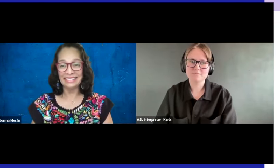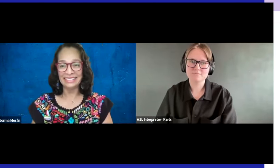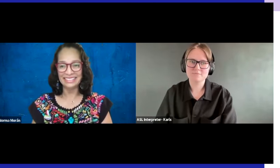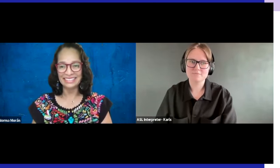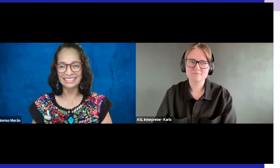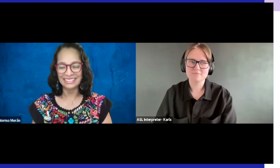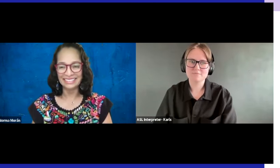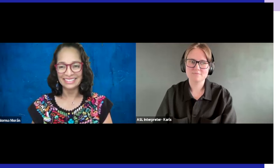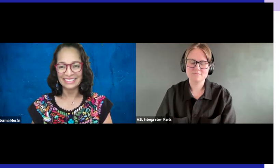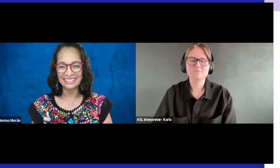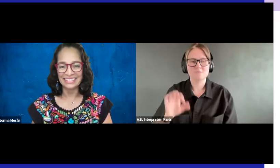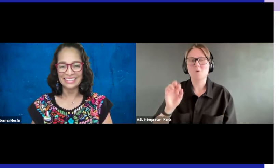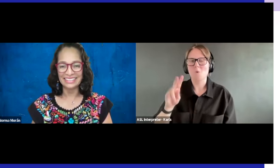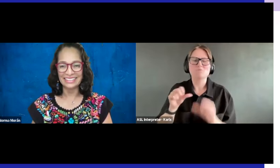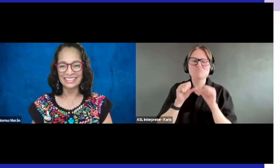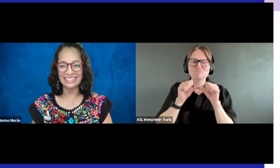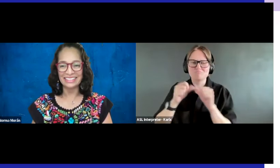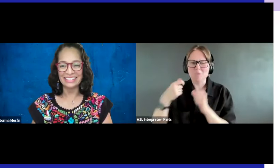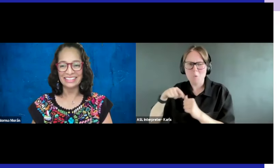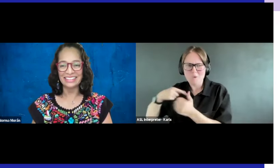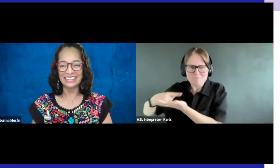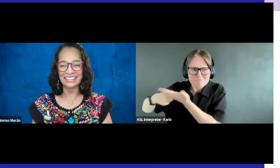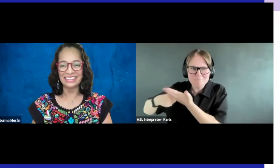okay keep going and we'll resolve the tech issues thank you everyone